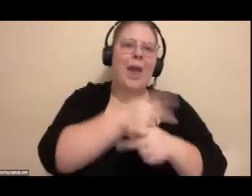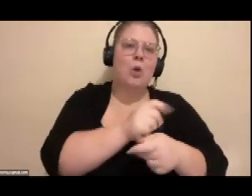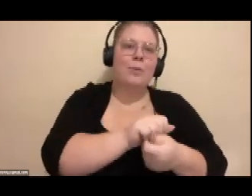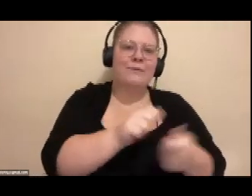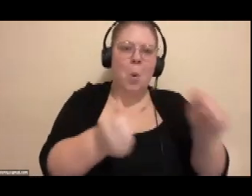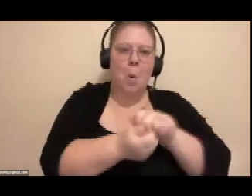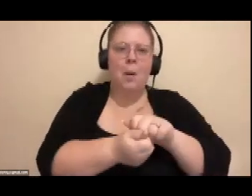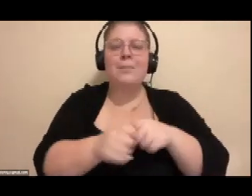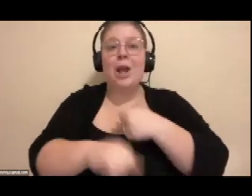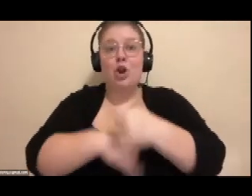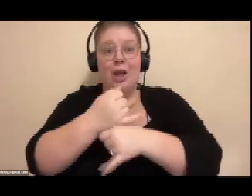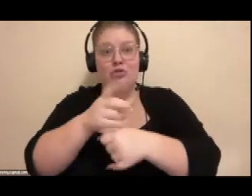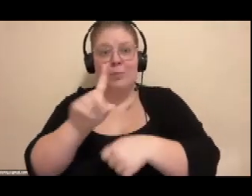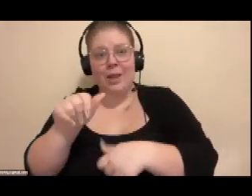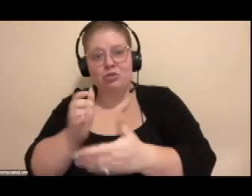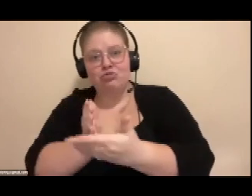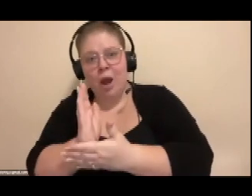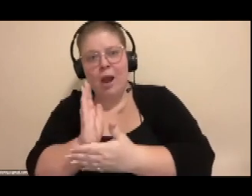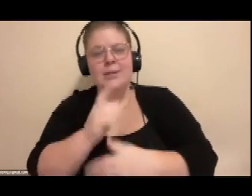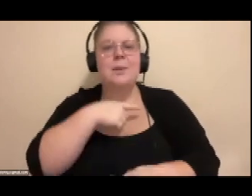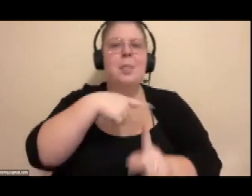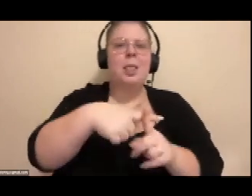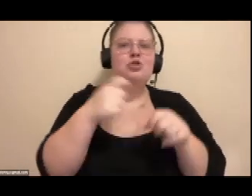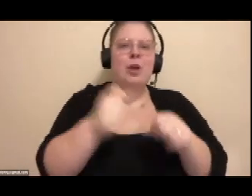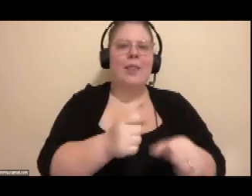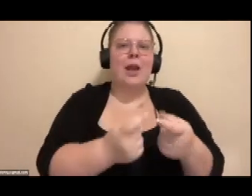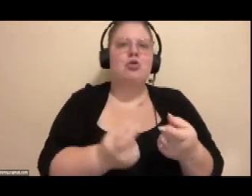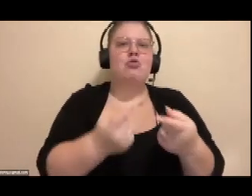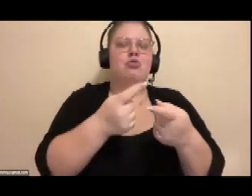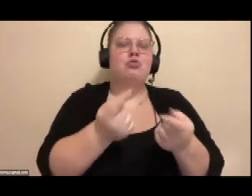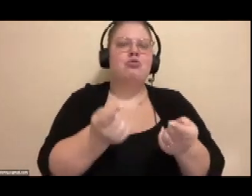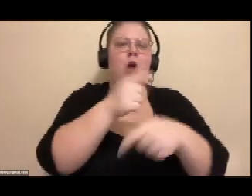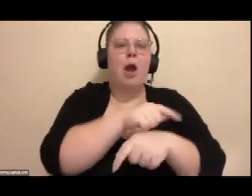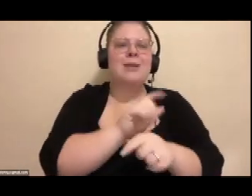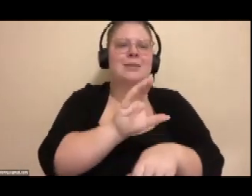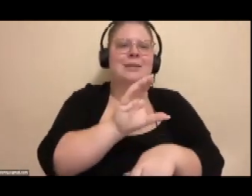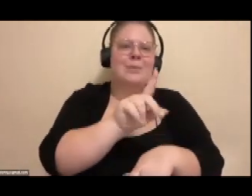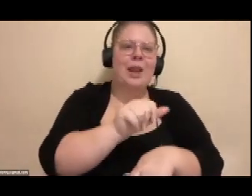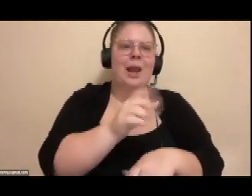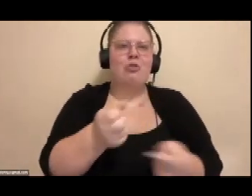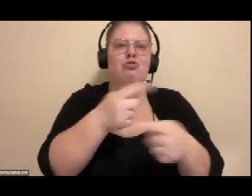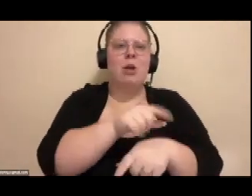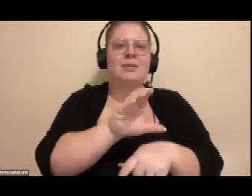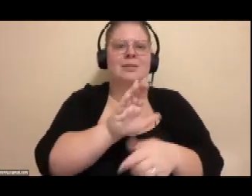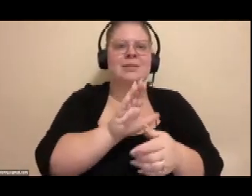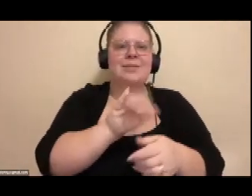cross disability and cross civil rights. Communities Yee views healthcare as